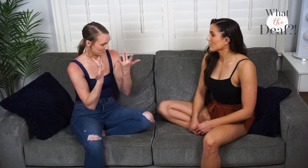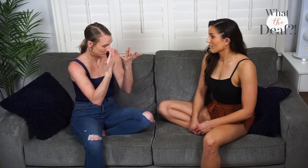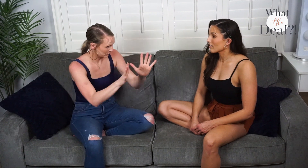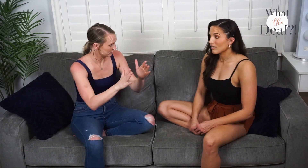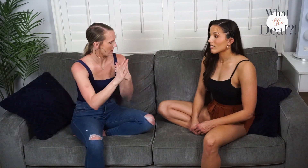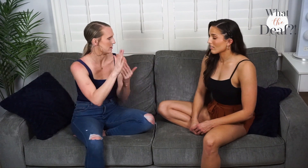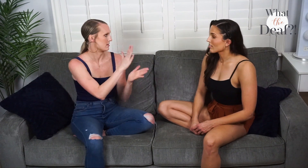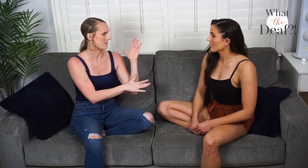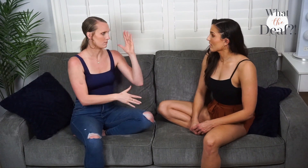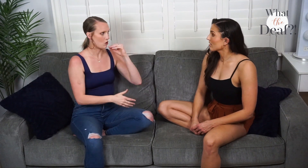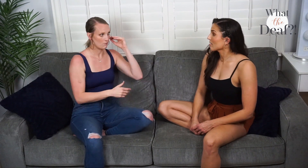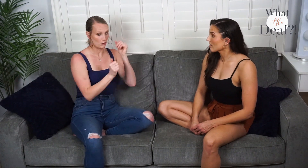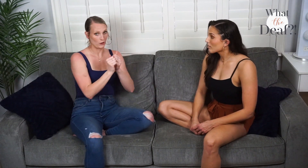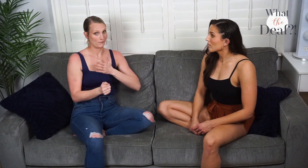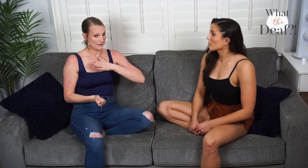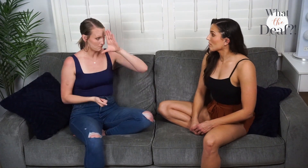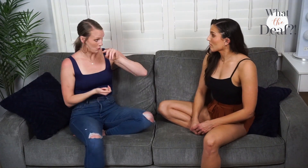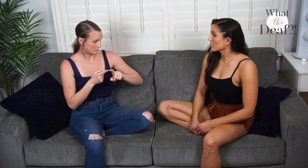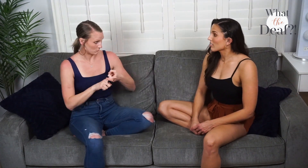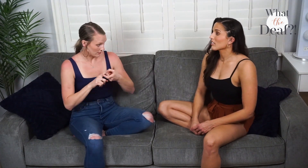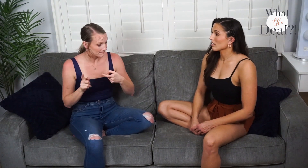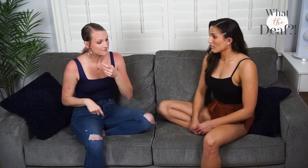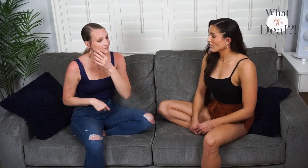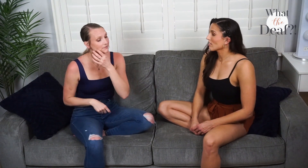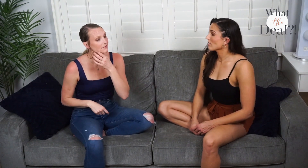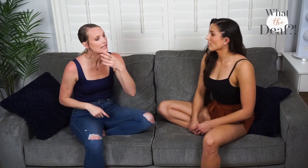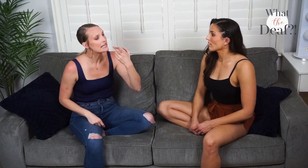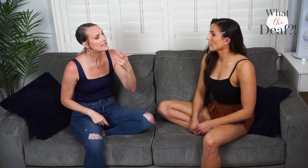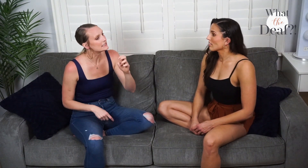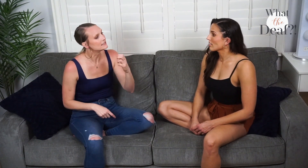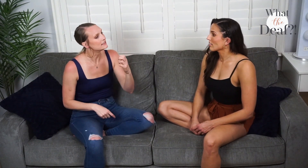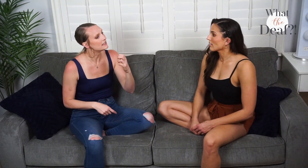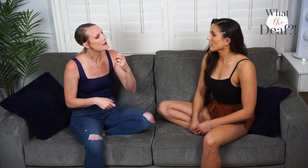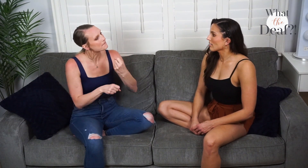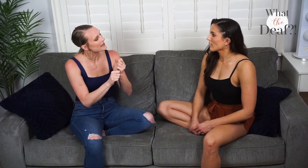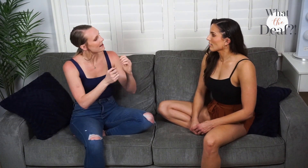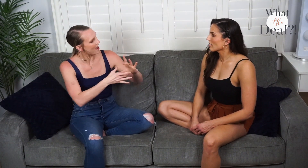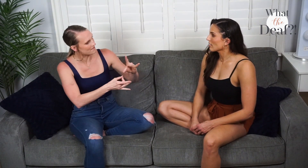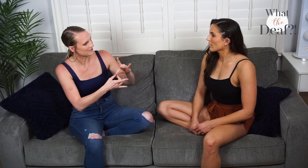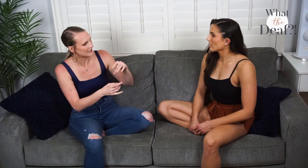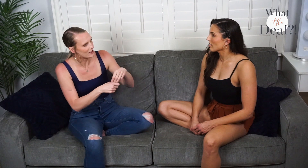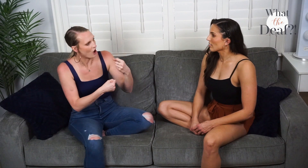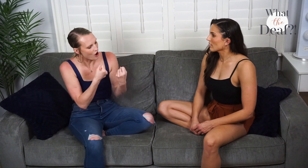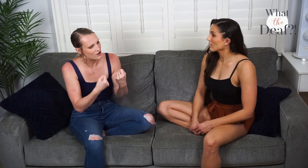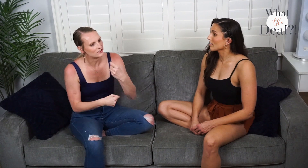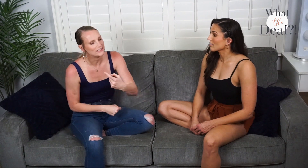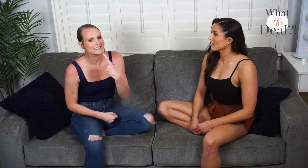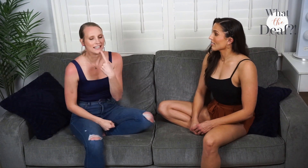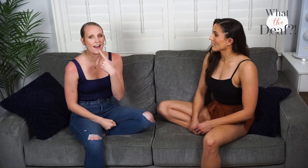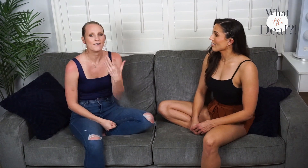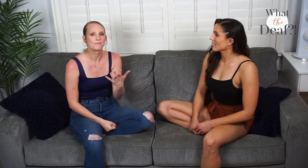When the event was over, I had gone home with my boyfriend and he made the comment in the car and he said,